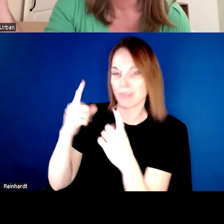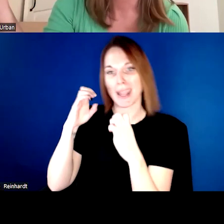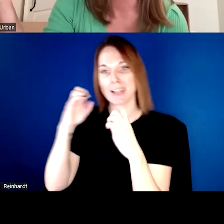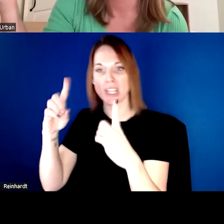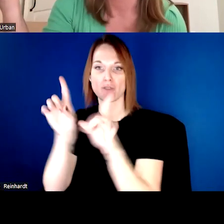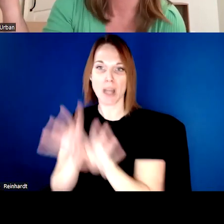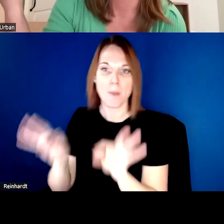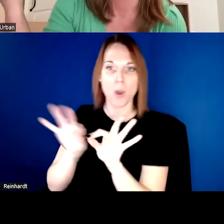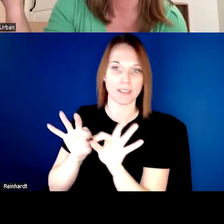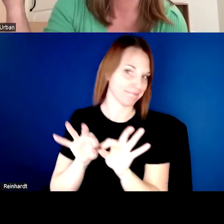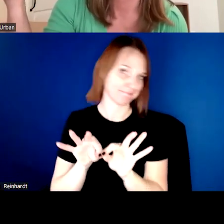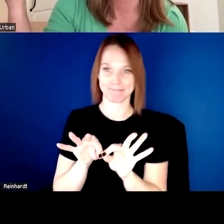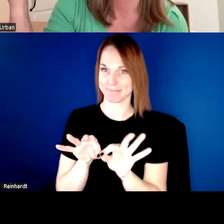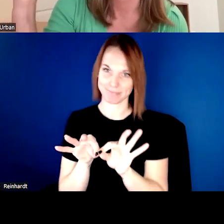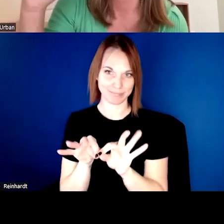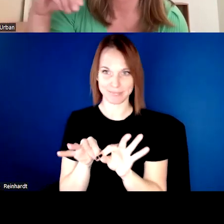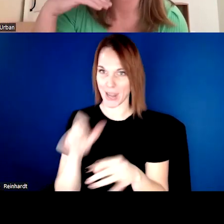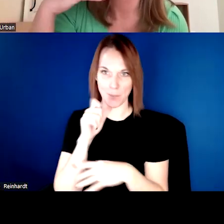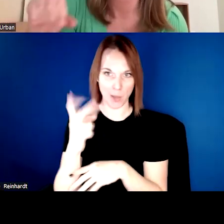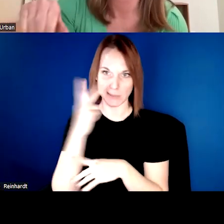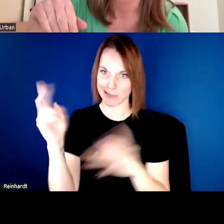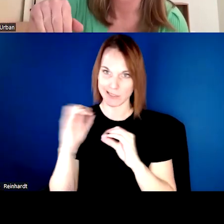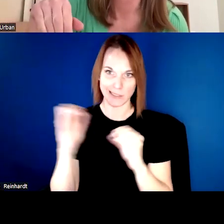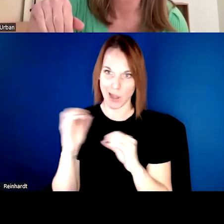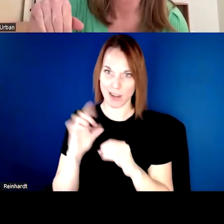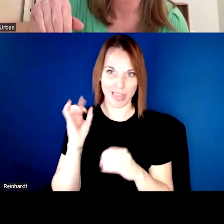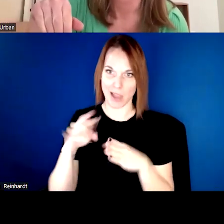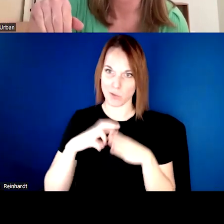But we don't see anything like that, so no students are more or less likely to